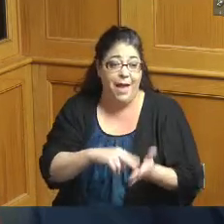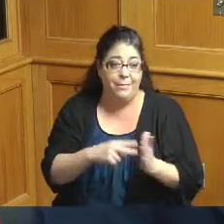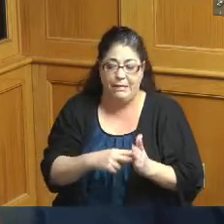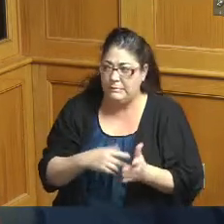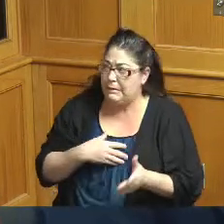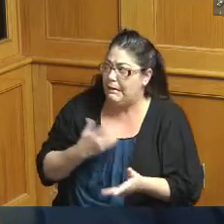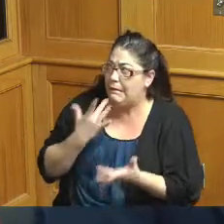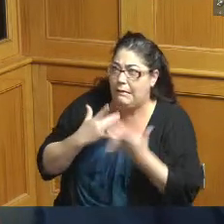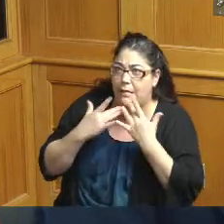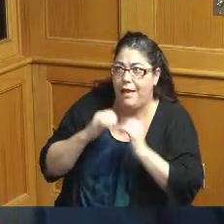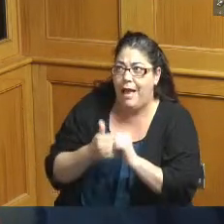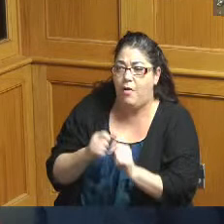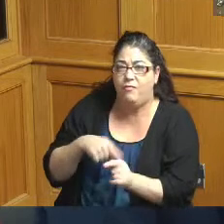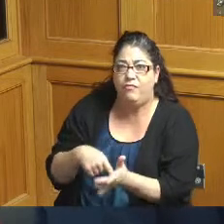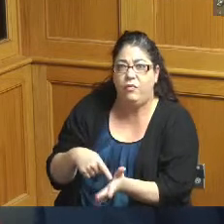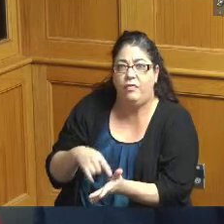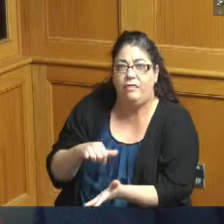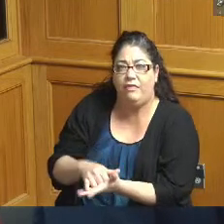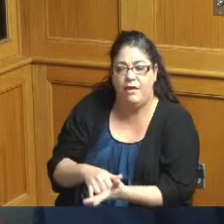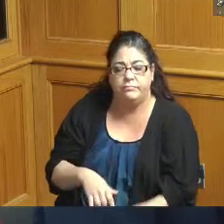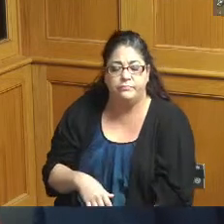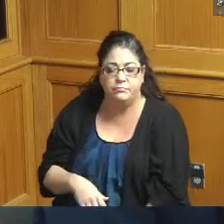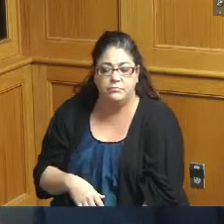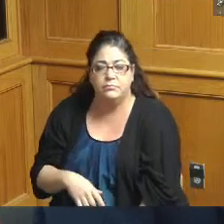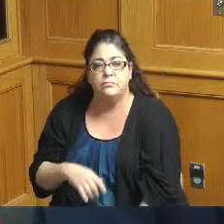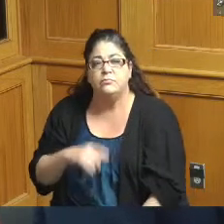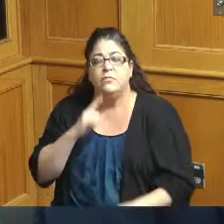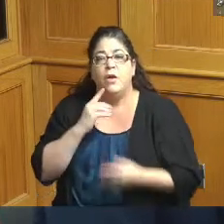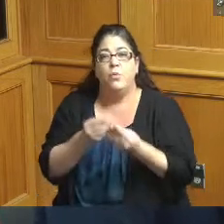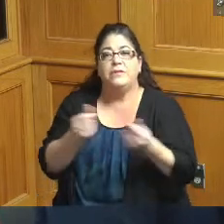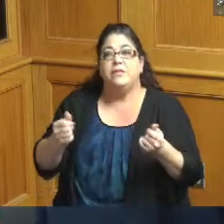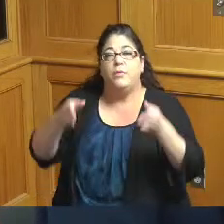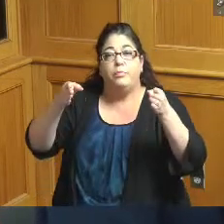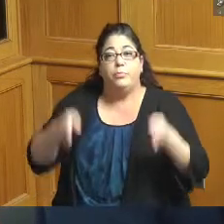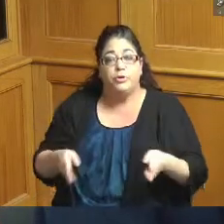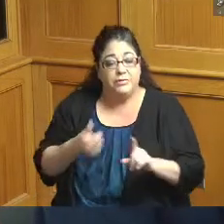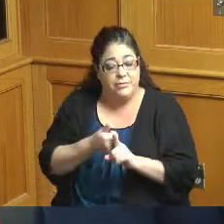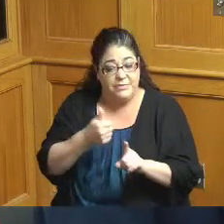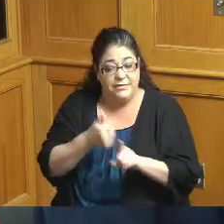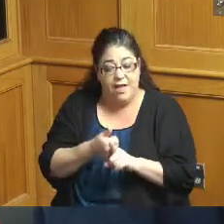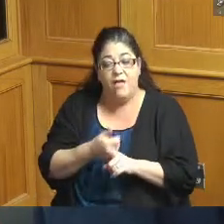economic status our dispute resolution specialist is able to provide these services to a population